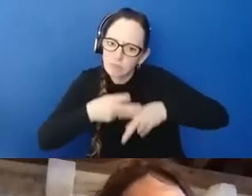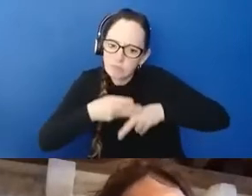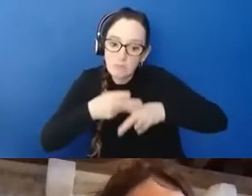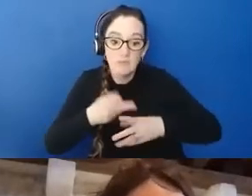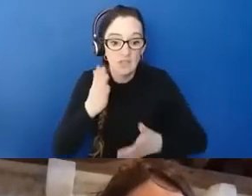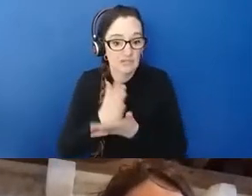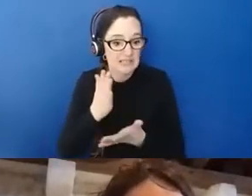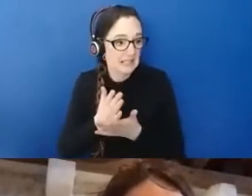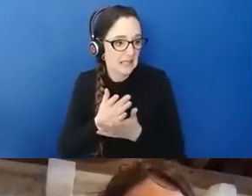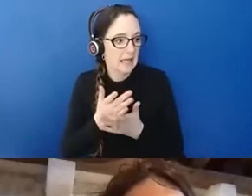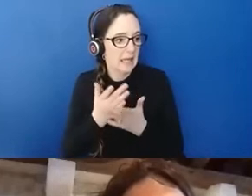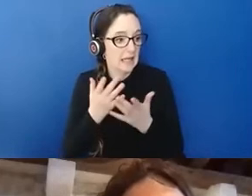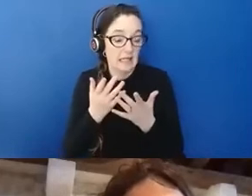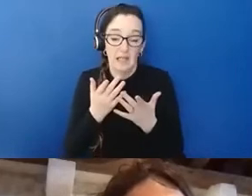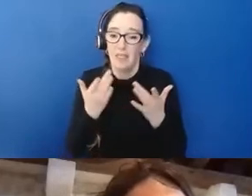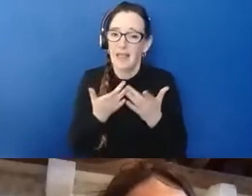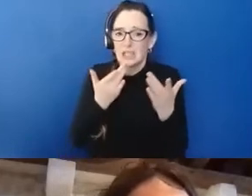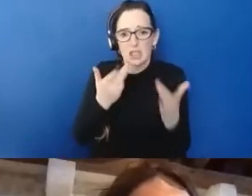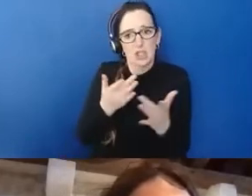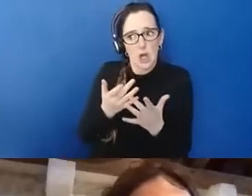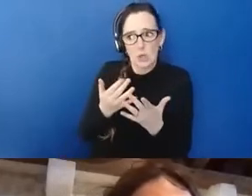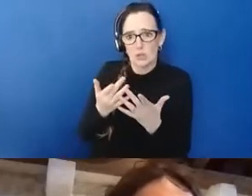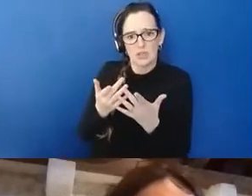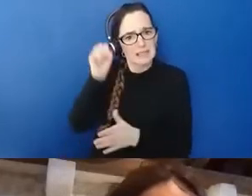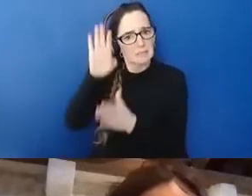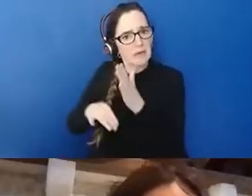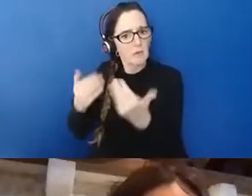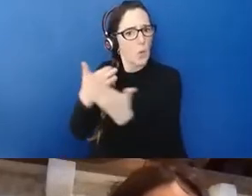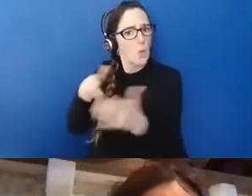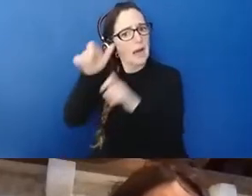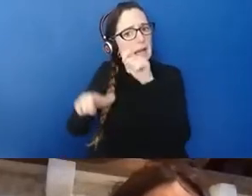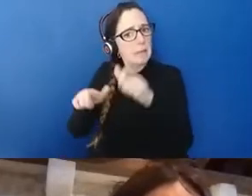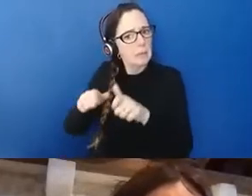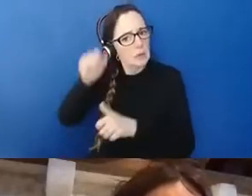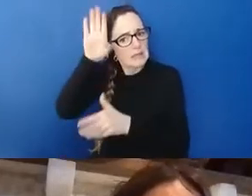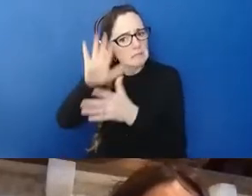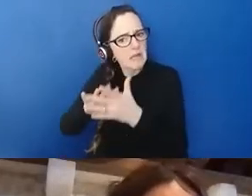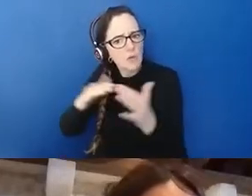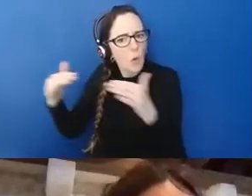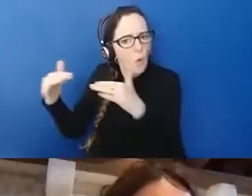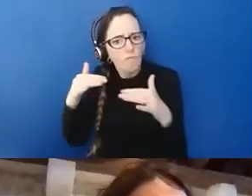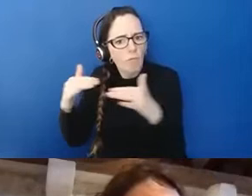living under conflict and what we have then is connected with the SDGs.